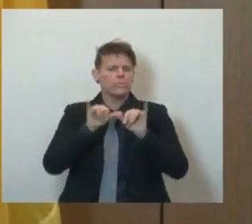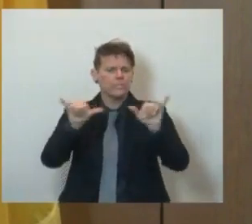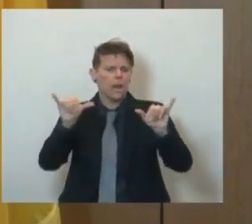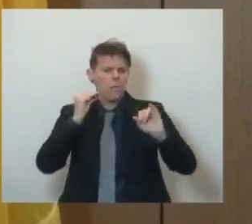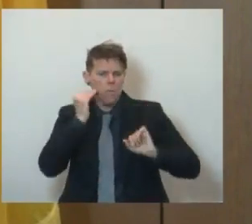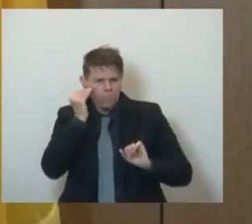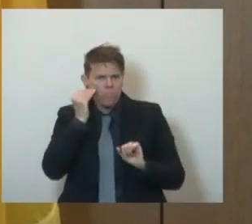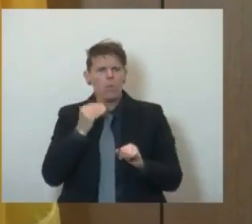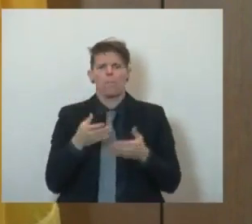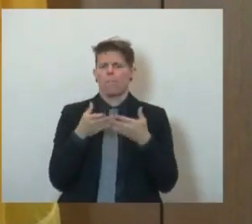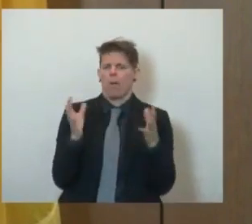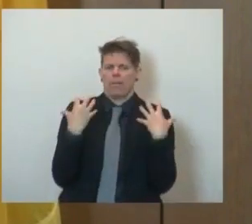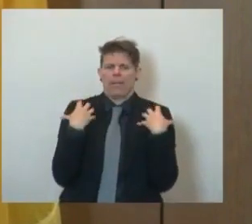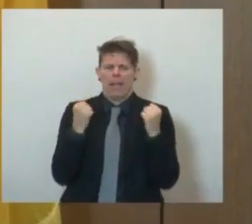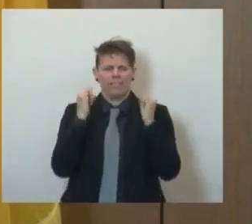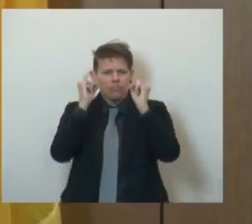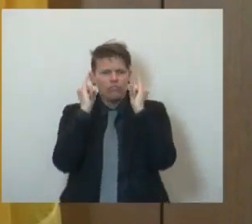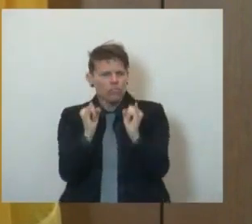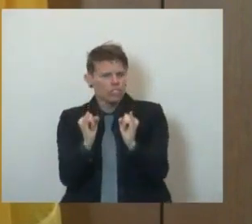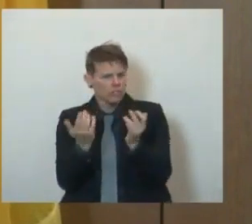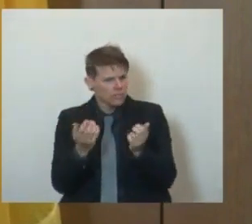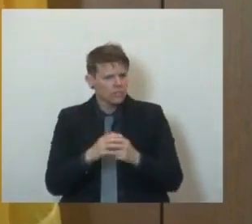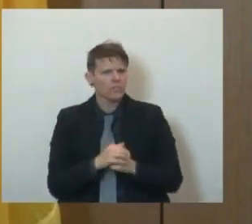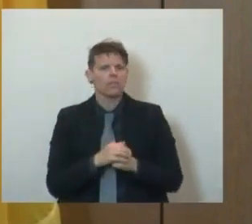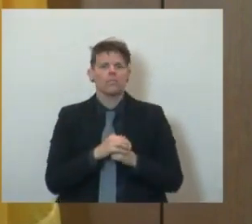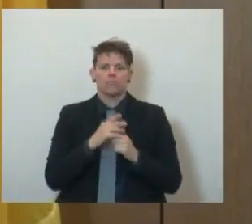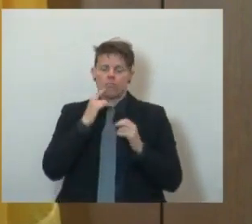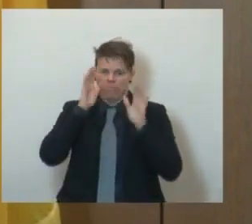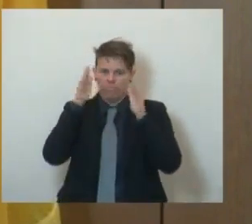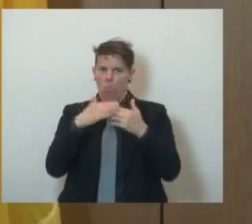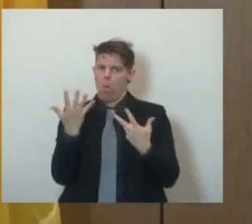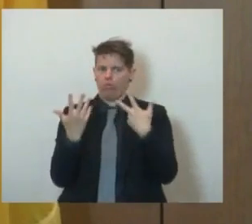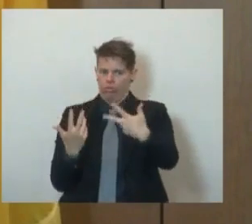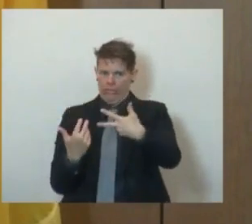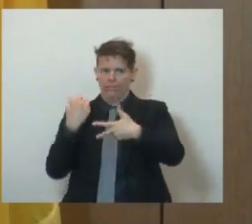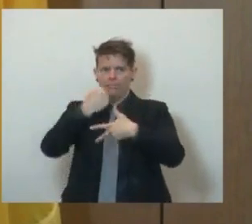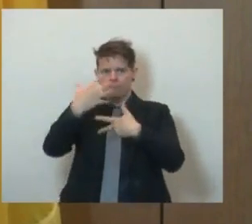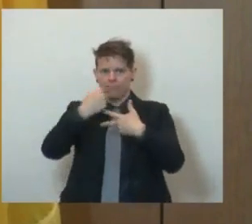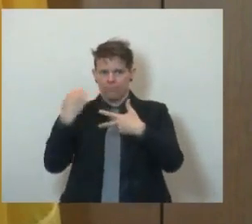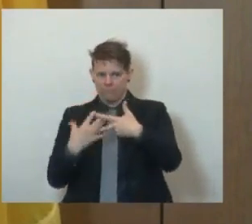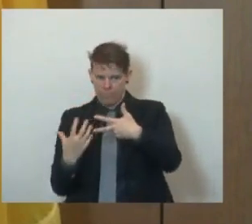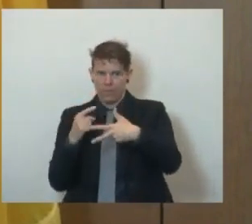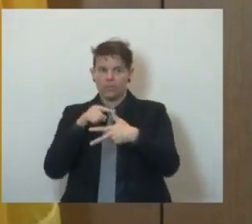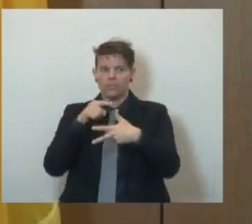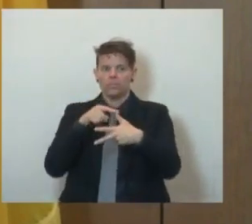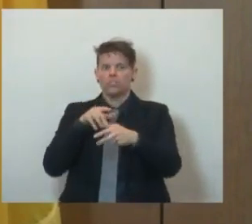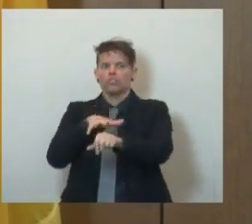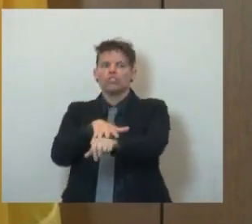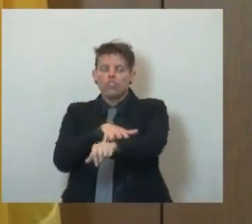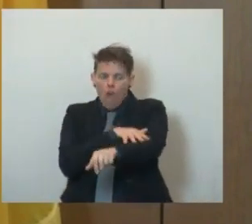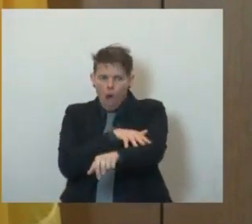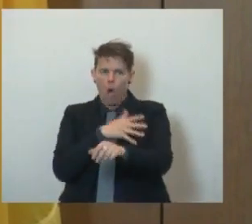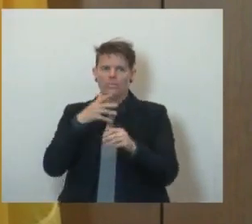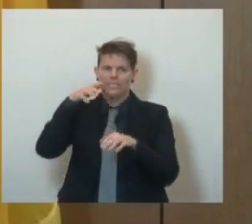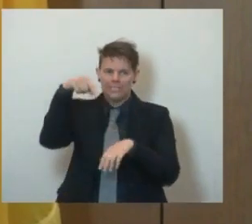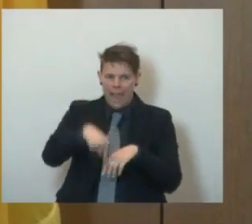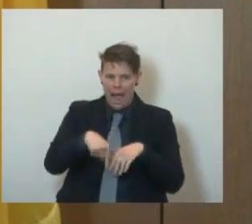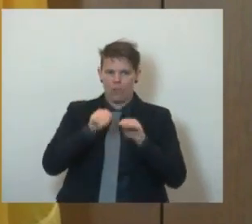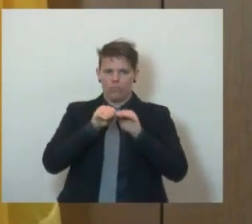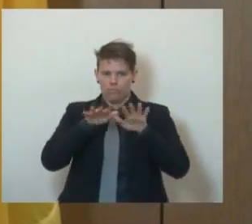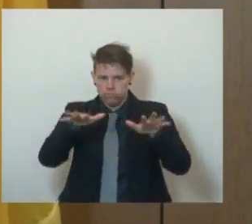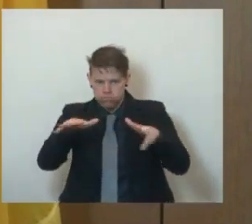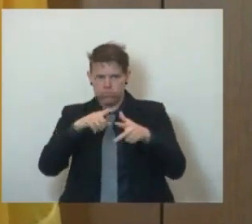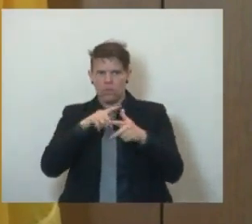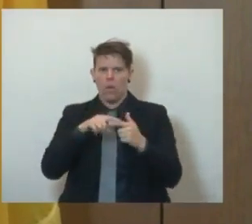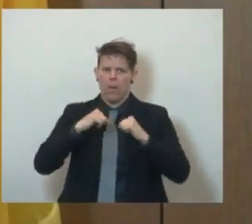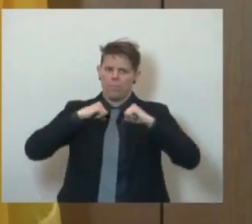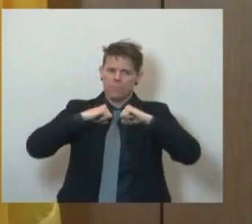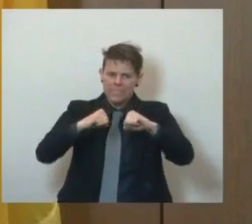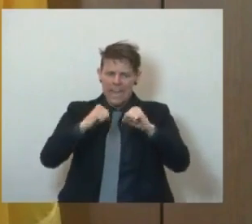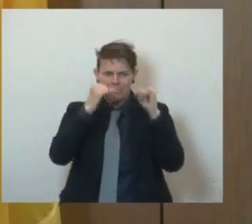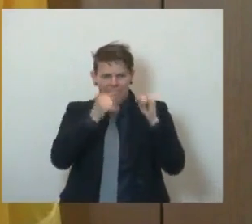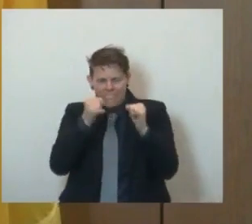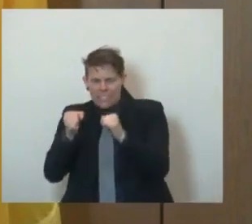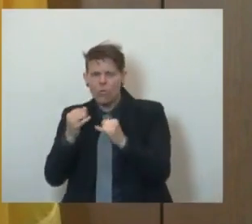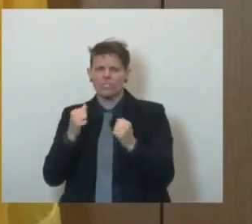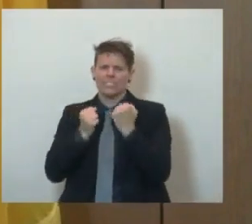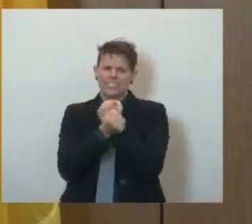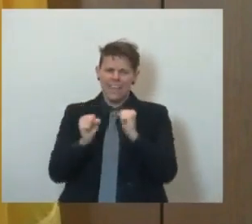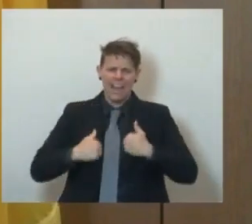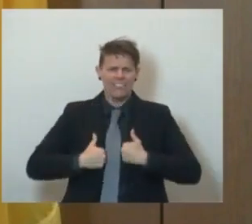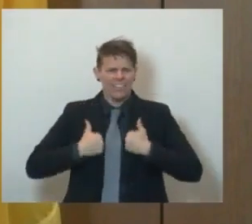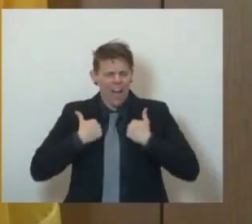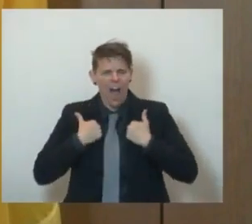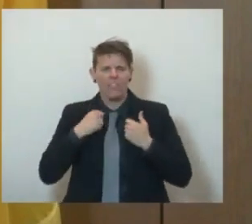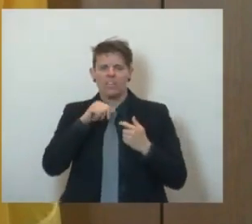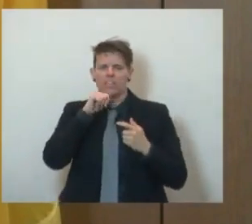AND T LEAD BY EXAMPLE ON STAY-AT-HOME INSTRUCTIONS AND ALL OF OUR PUBLIC HEALTH HEALTH RESTRICTIONS THAT ARE REALLY AIMED AT THREE THINGS SLOWING THE RATE OF TRANSMISSION